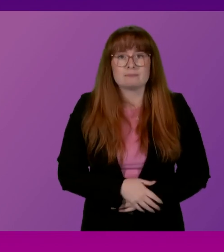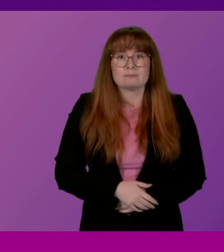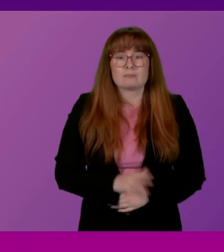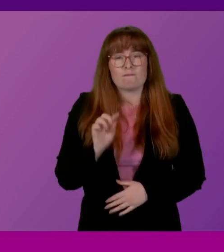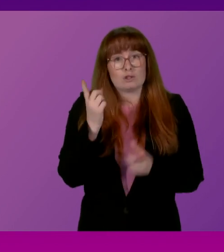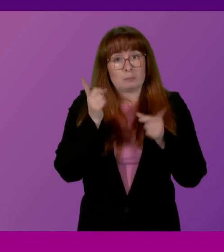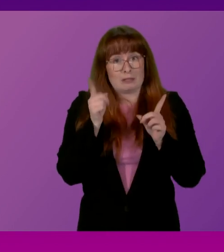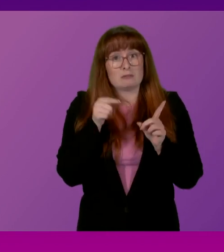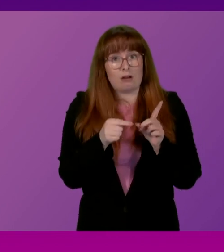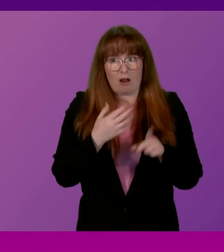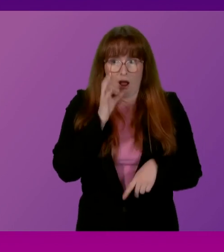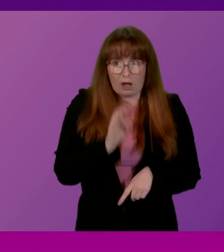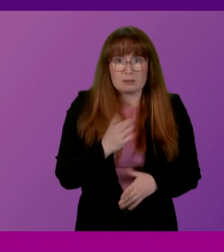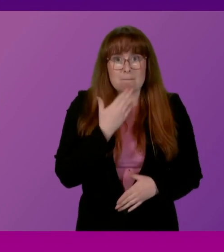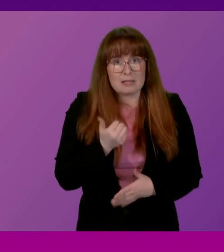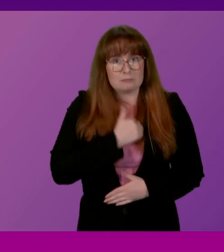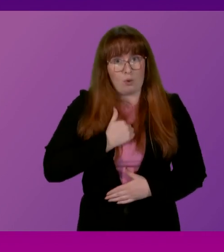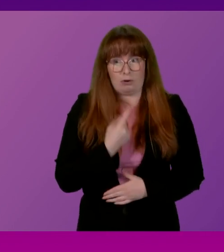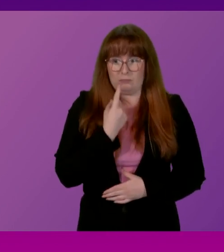I ask that you apologise to me and to the chamber.